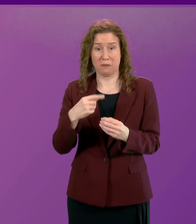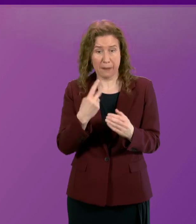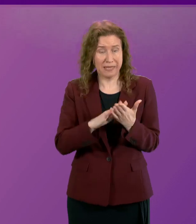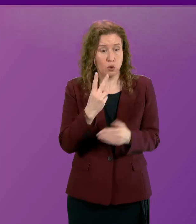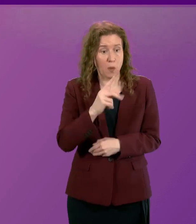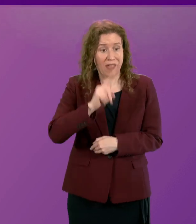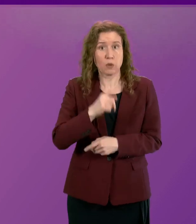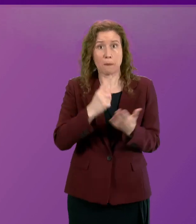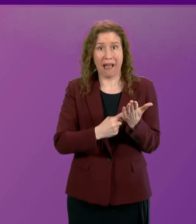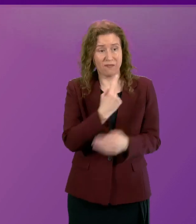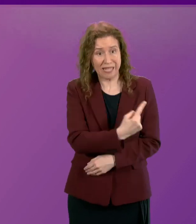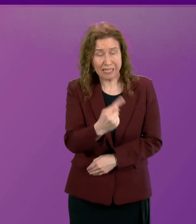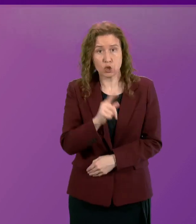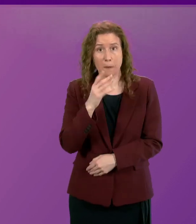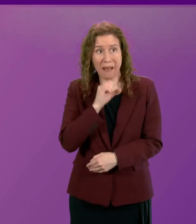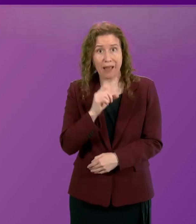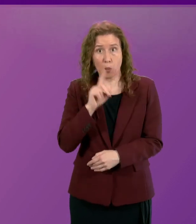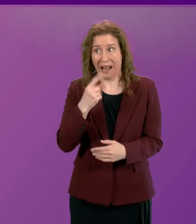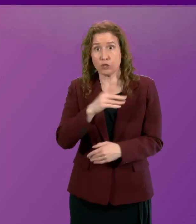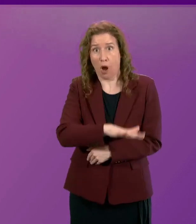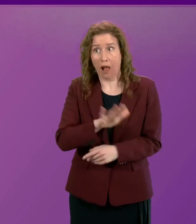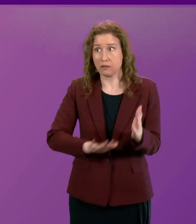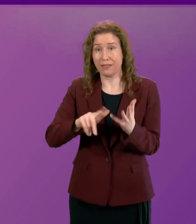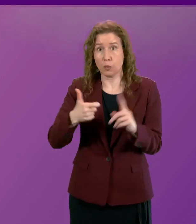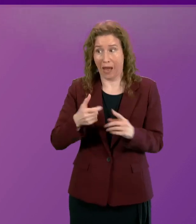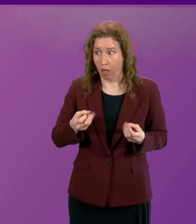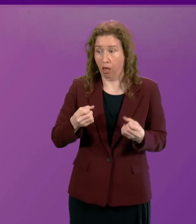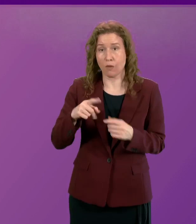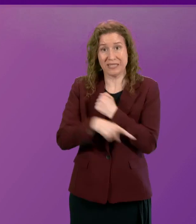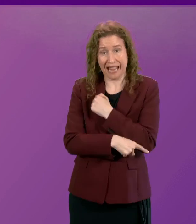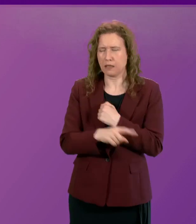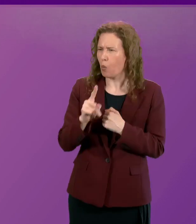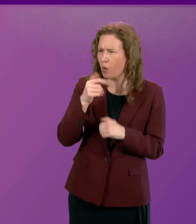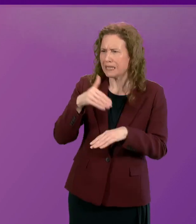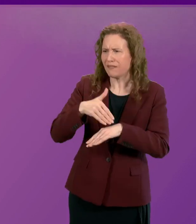in the UK. Amid that economic mismanagement, what will be the impact on Scotland’s economy